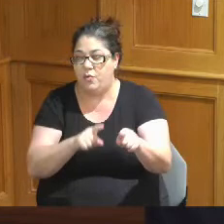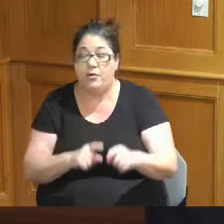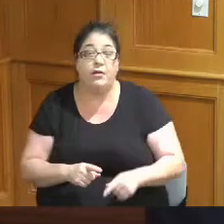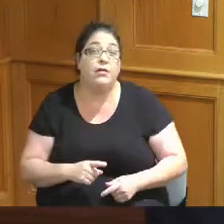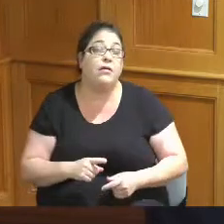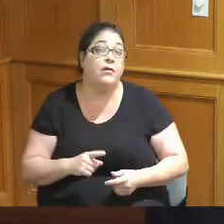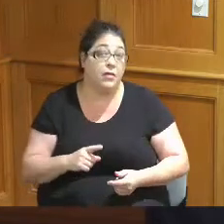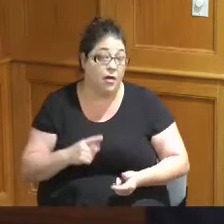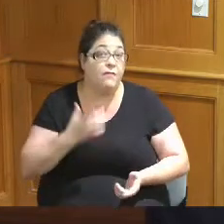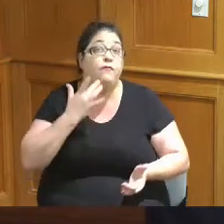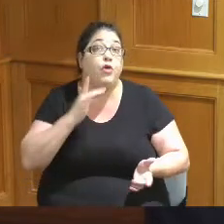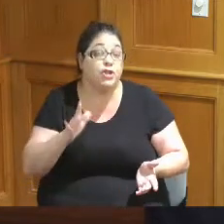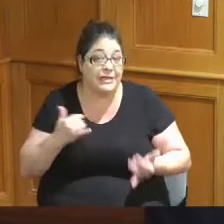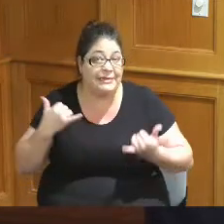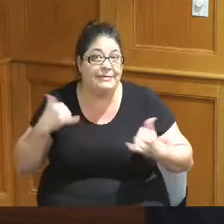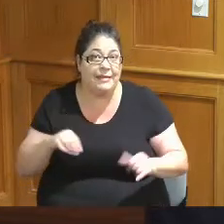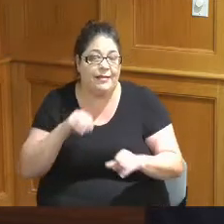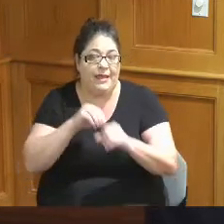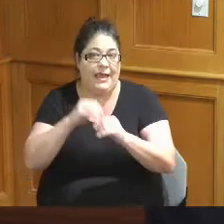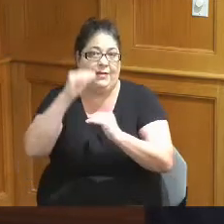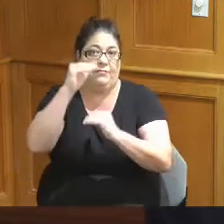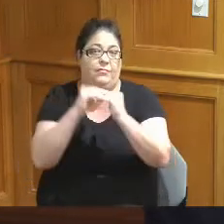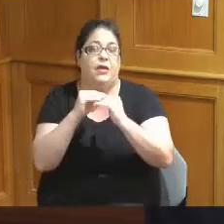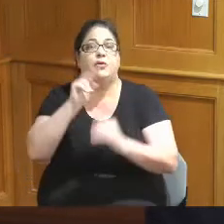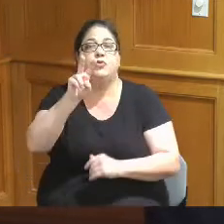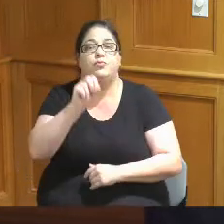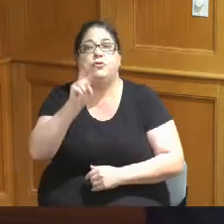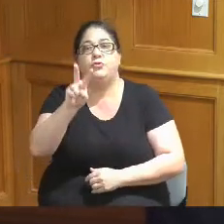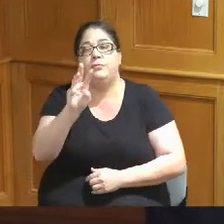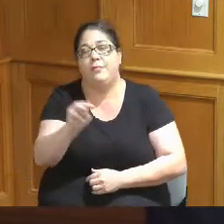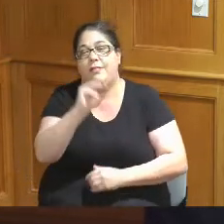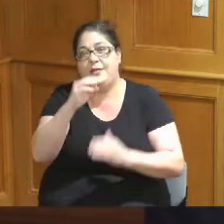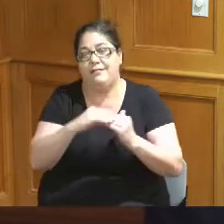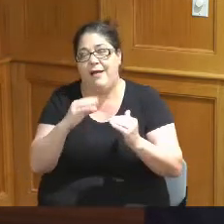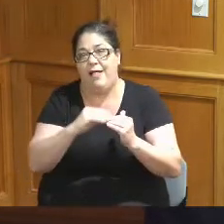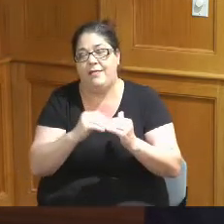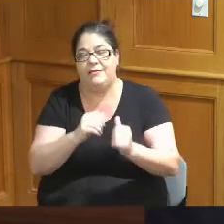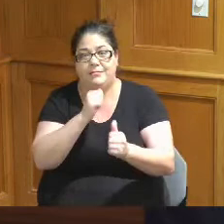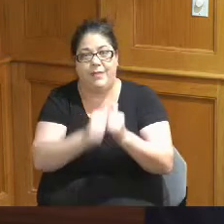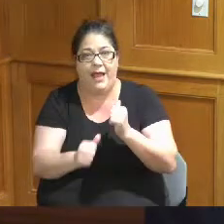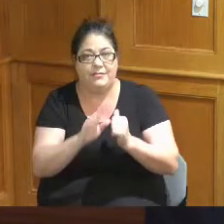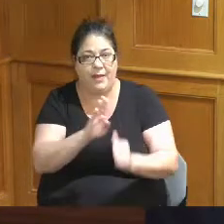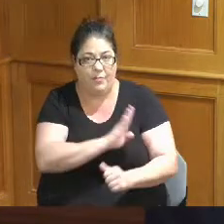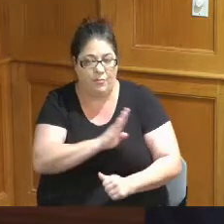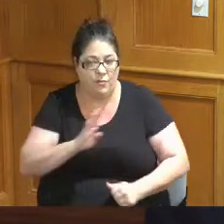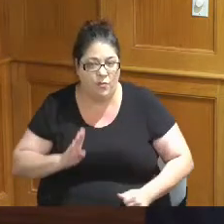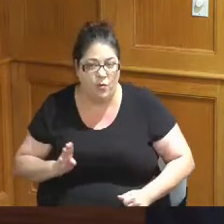within budget it was 2.2 million dollars in the in the budget passed by the Board because of some